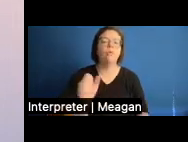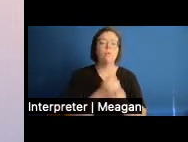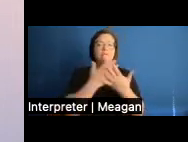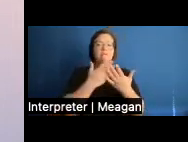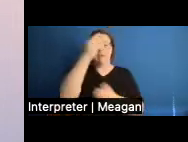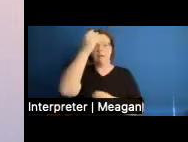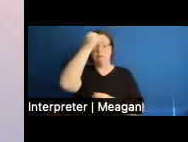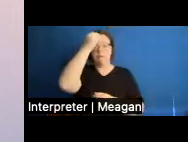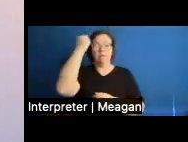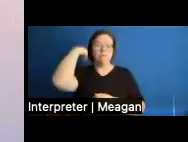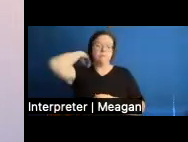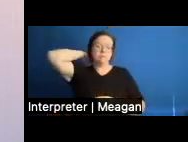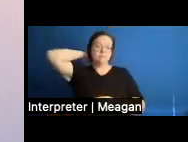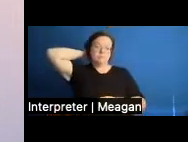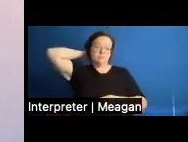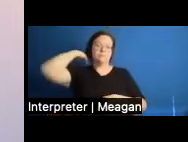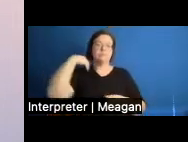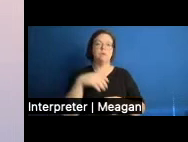the prompts that I want to leave us with and have time to write through today.